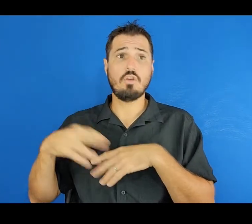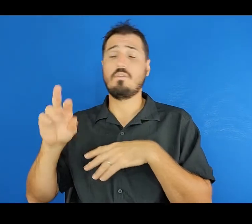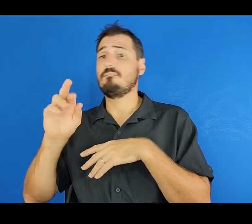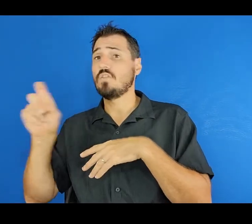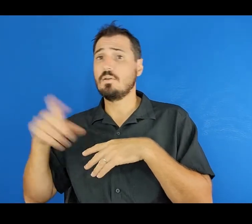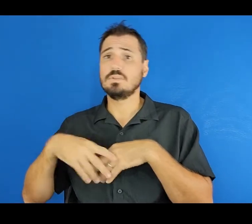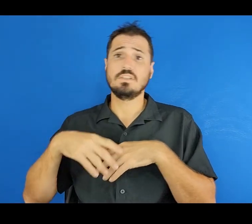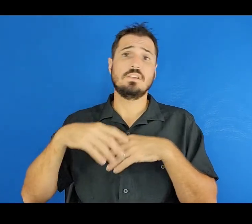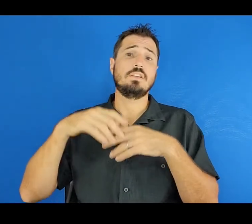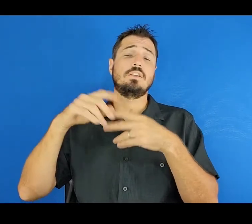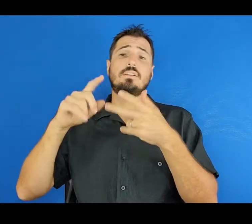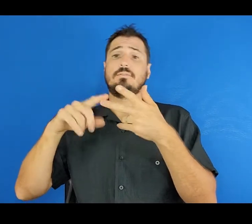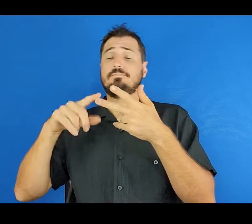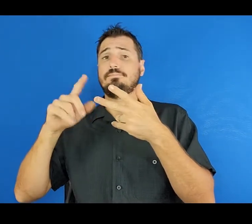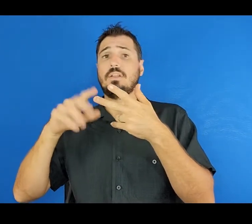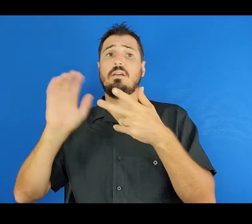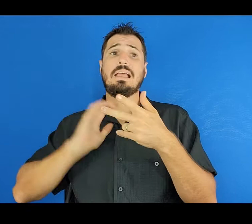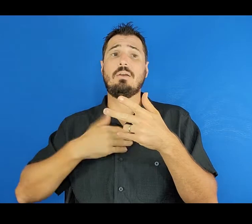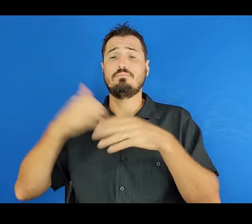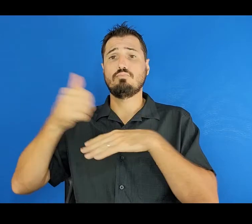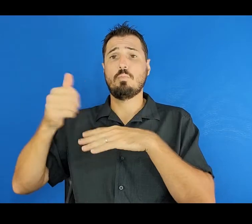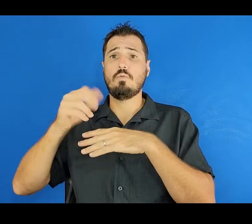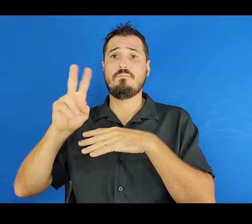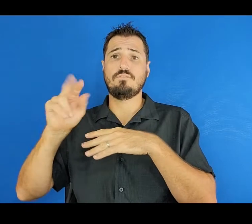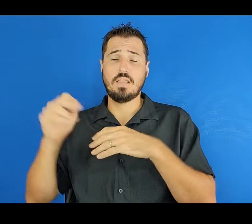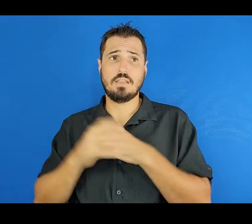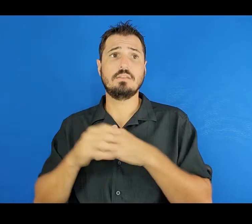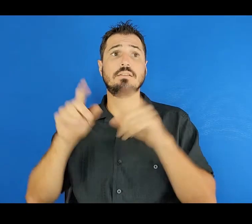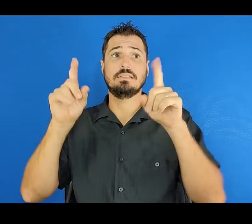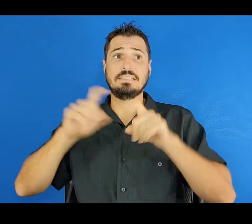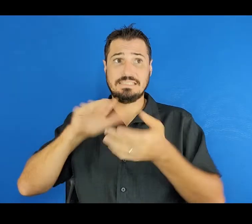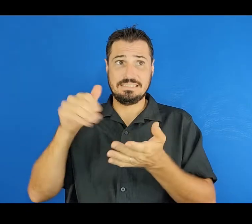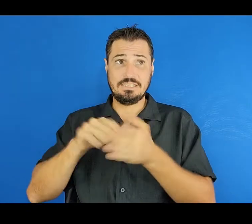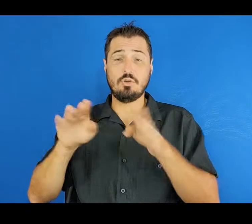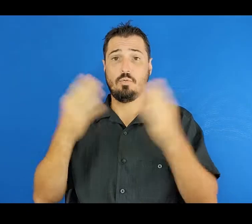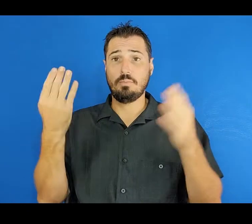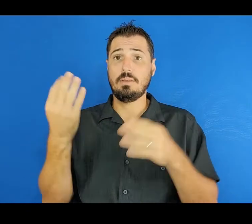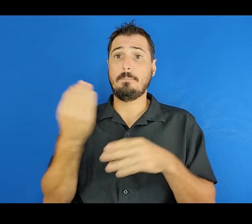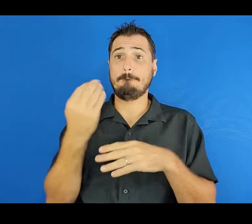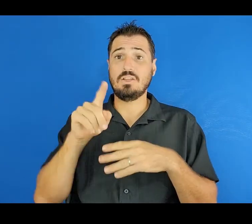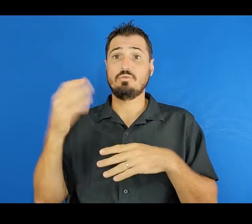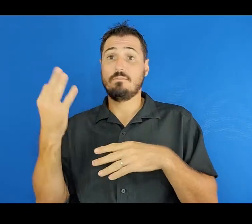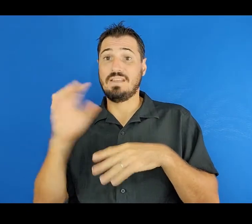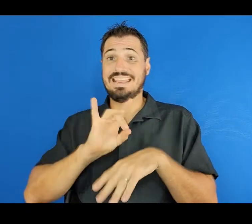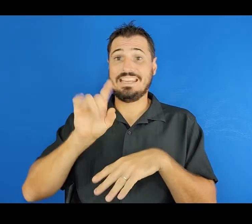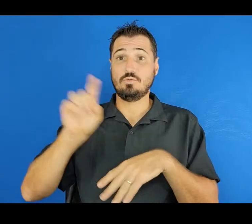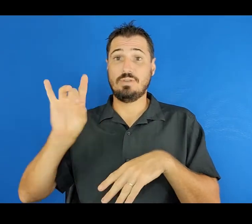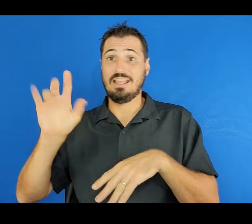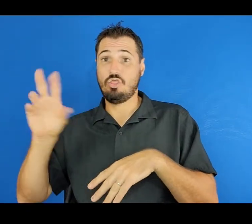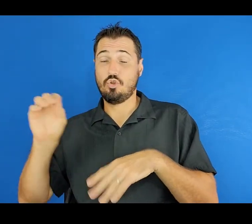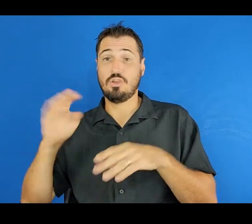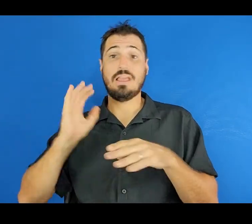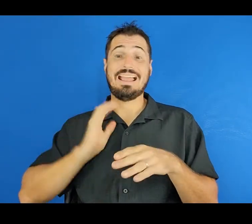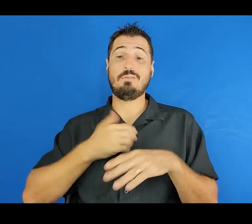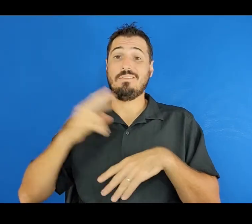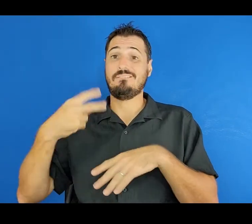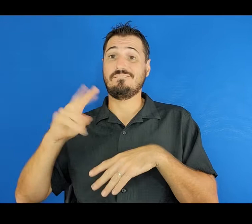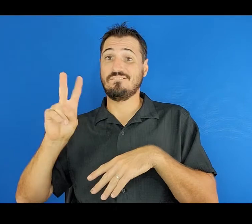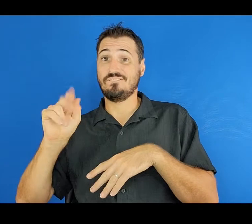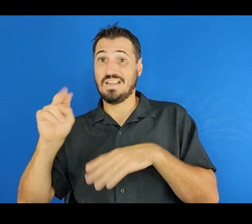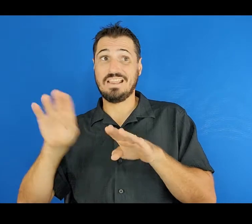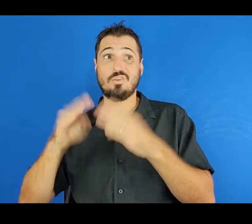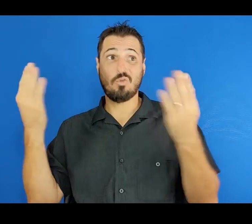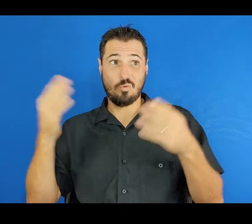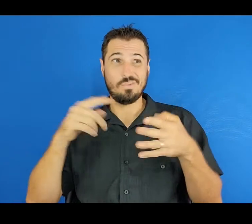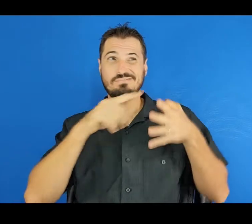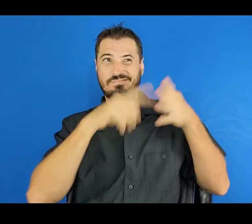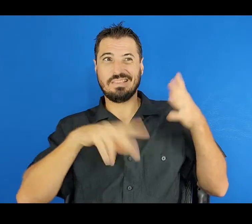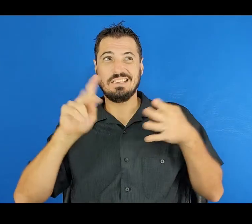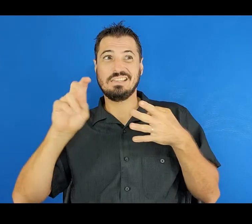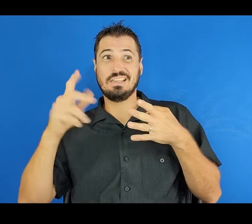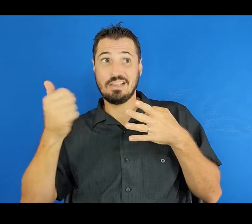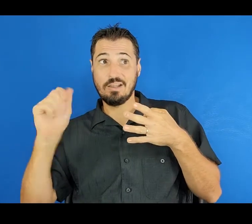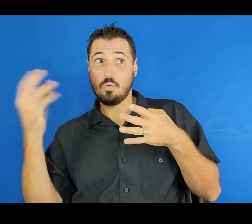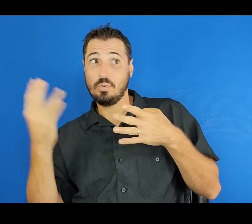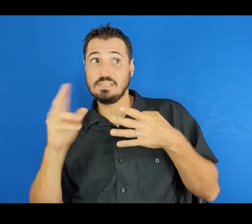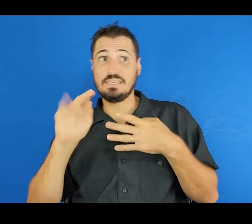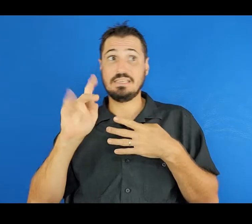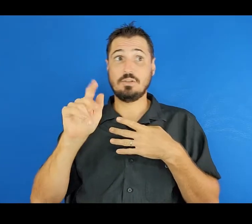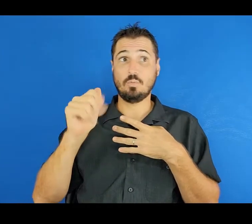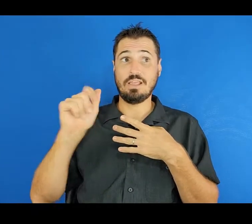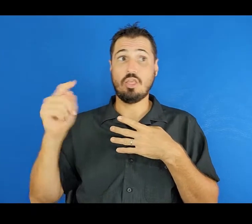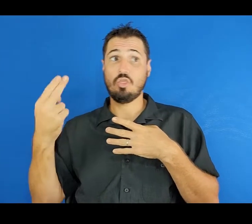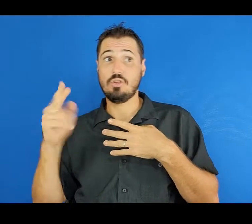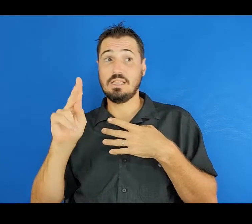The Convention Hall testing center is open weekdays from 8 to 3:30. Our mobile testing van is open in Kekaha on Wednesdays, Kilauea on Thursdays, Kalaheo on Fridays, Hanalei on